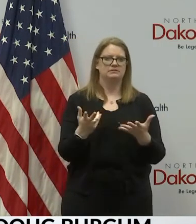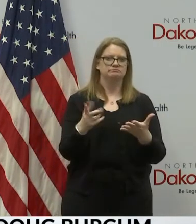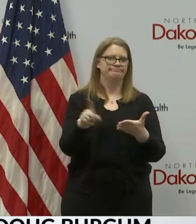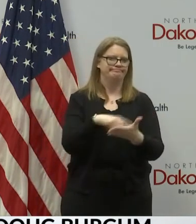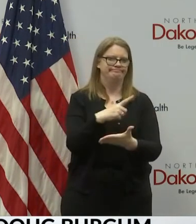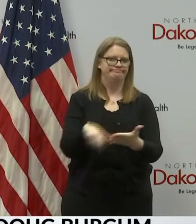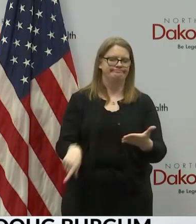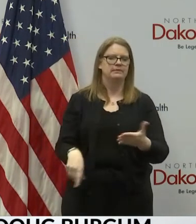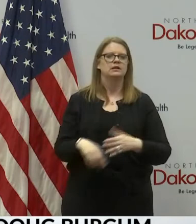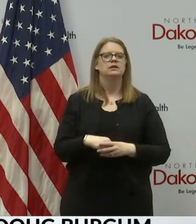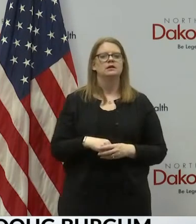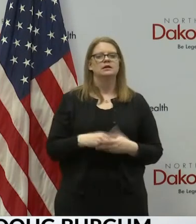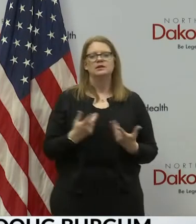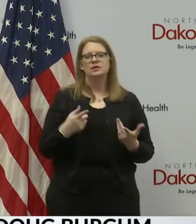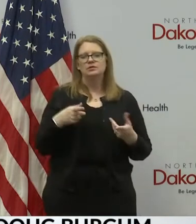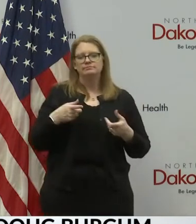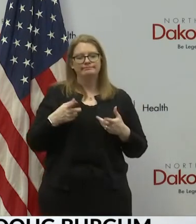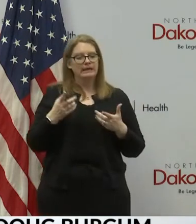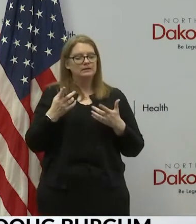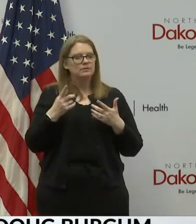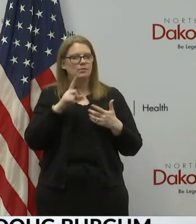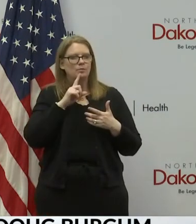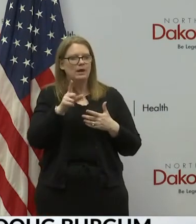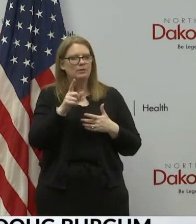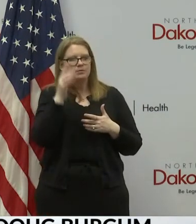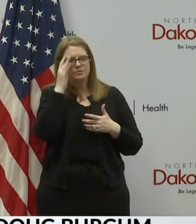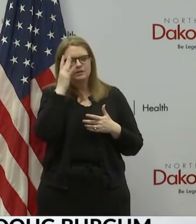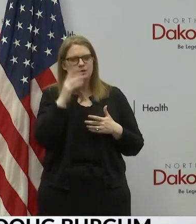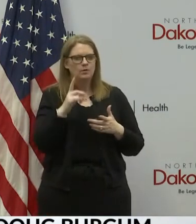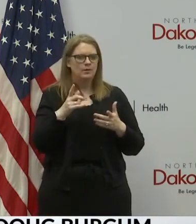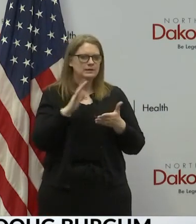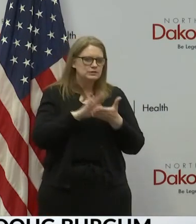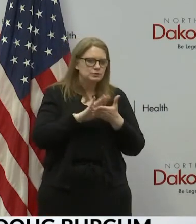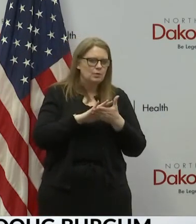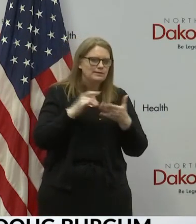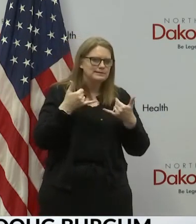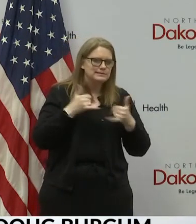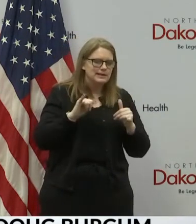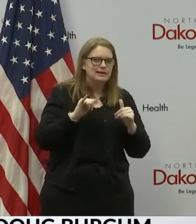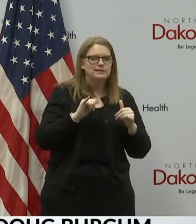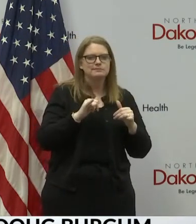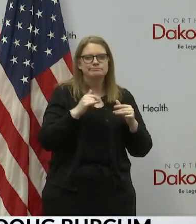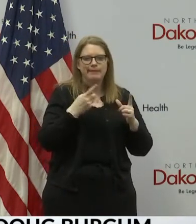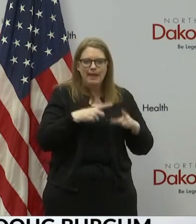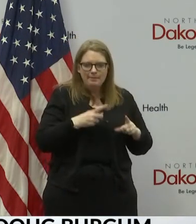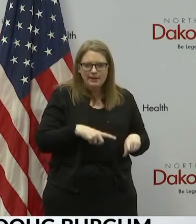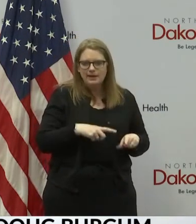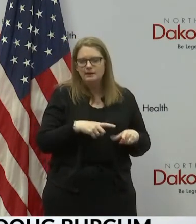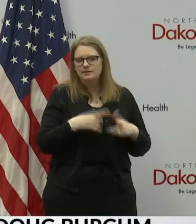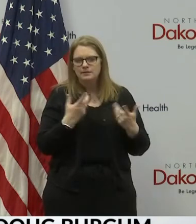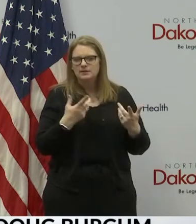RANGER PROGRAMS, THROUGH MAY 21 ACTIVIST -- MAY 21st.